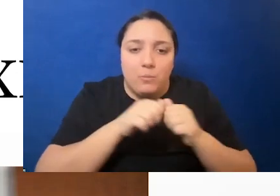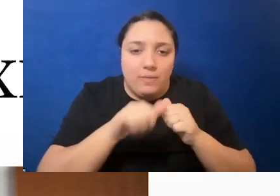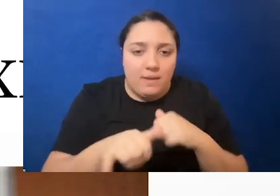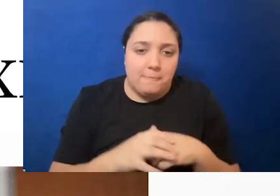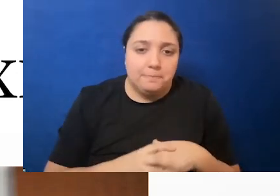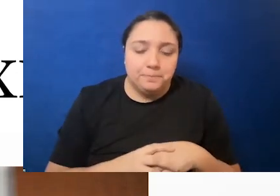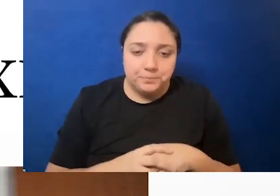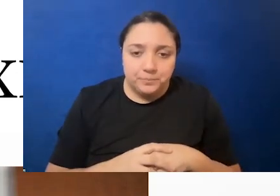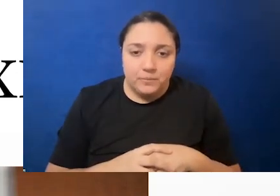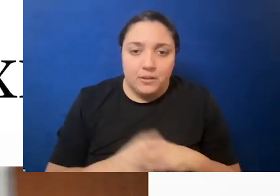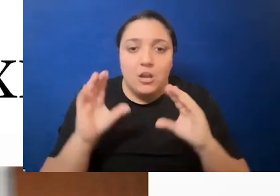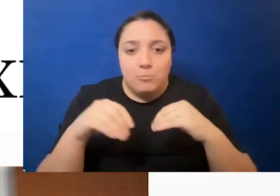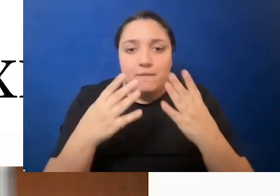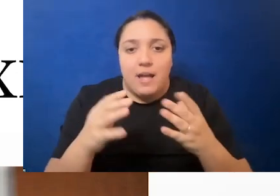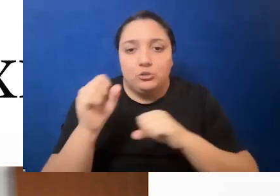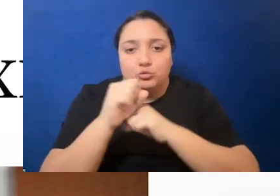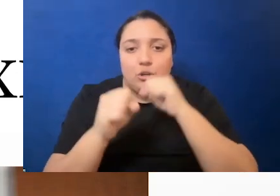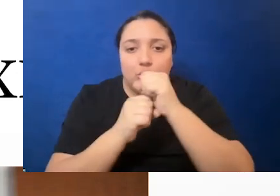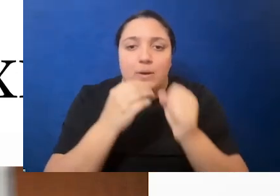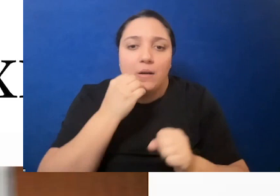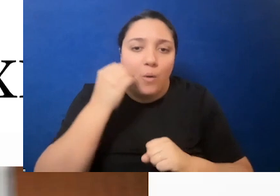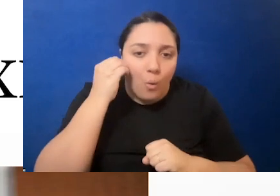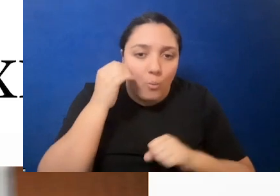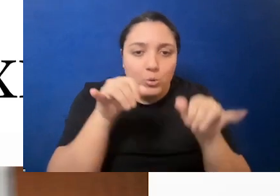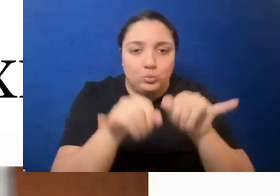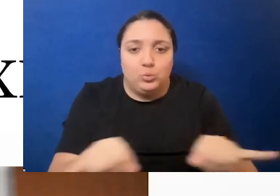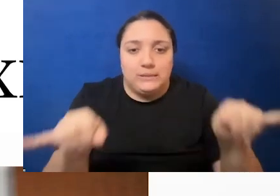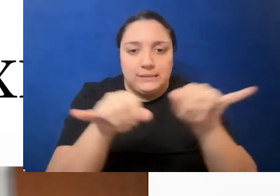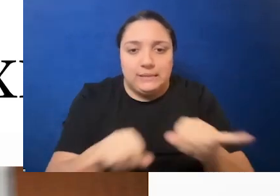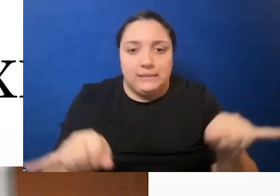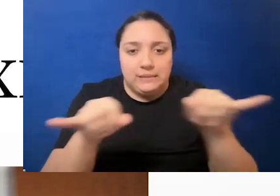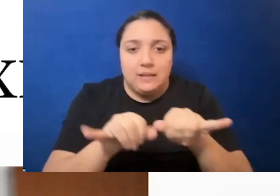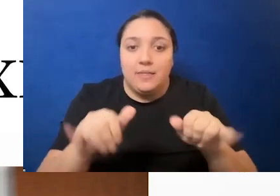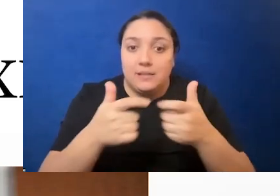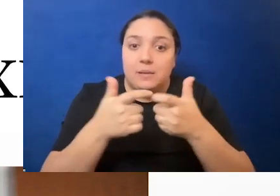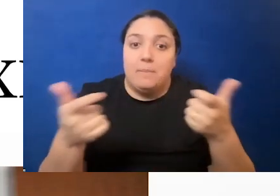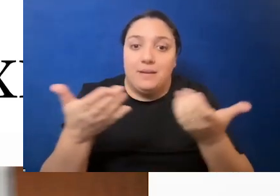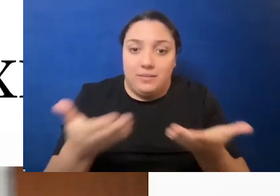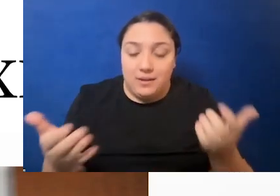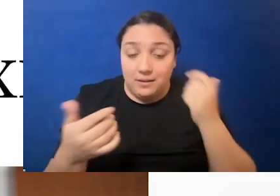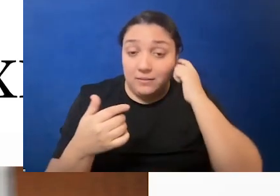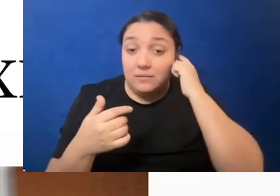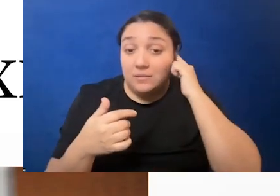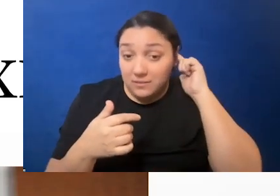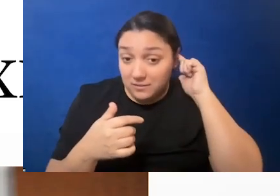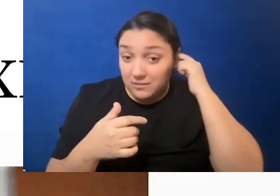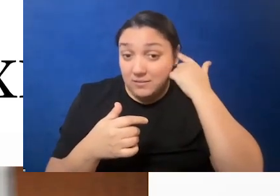PROVIDING STRUCTURE AT HOME AND A ROUTINE IS HUGE.